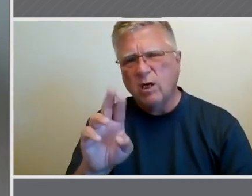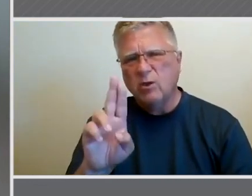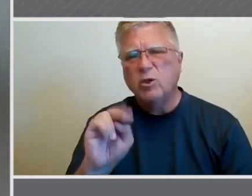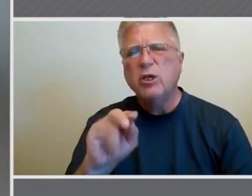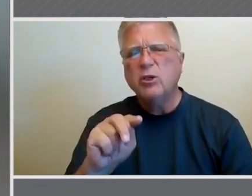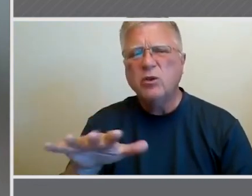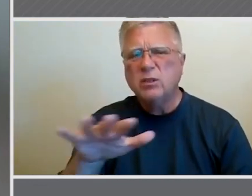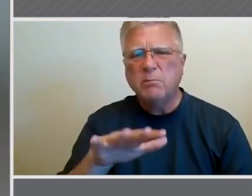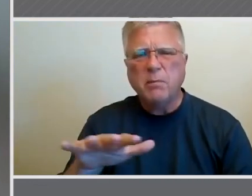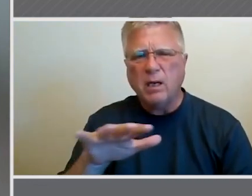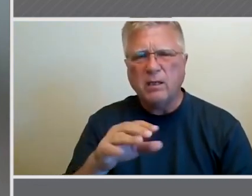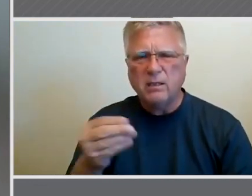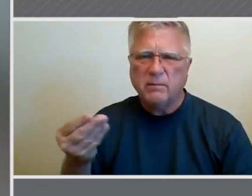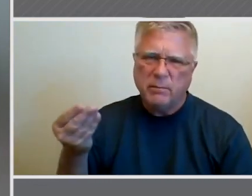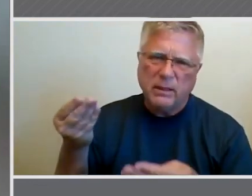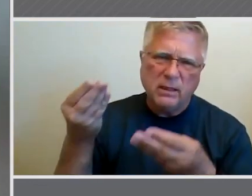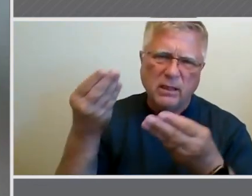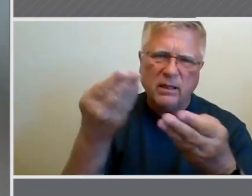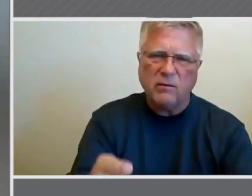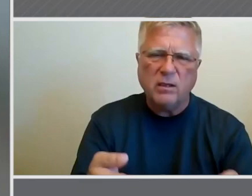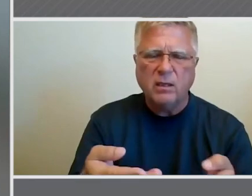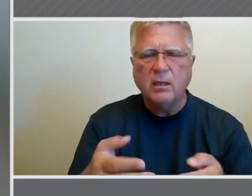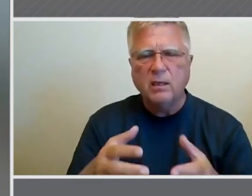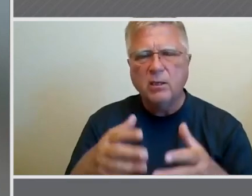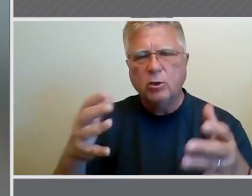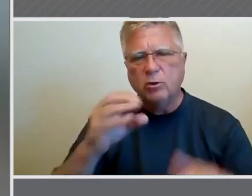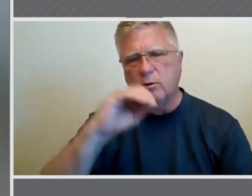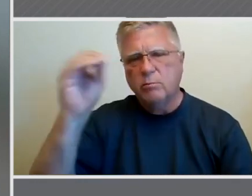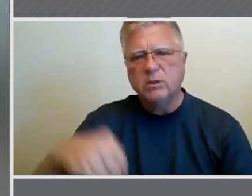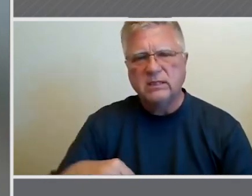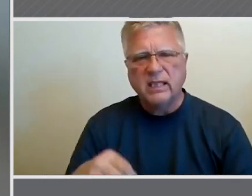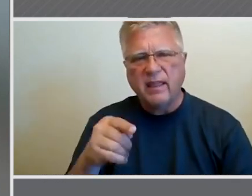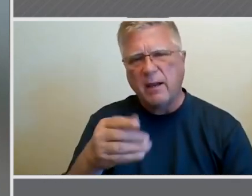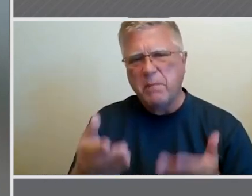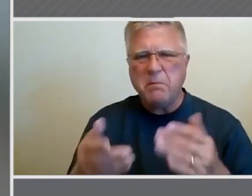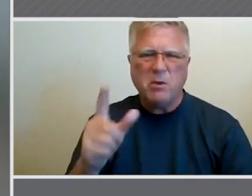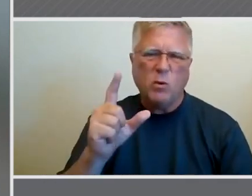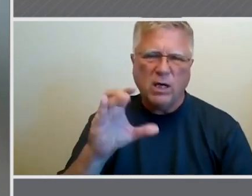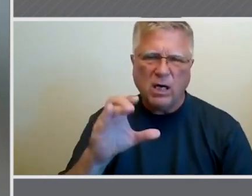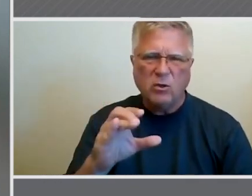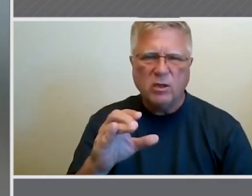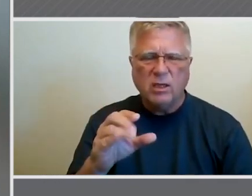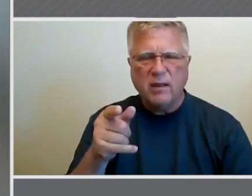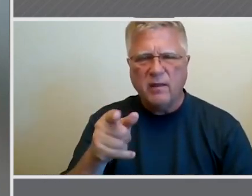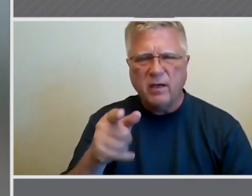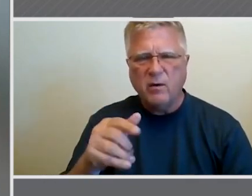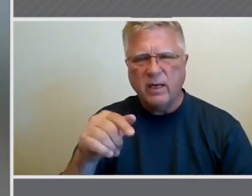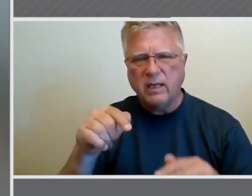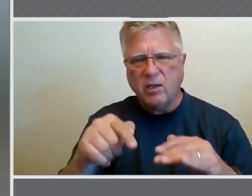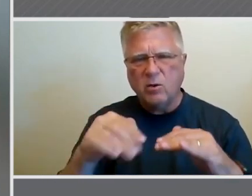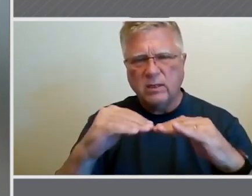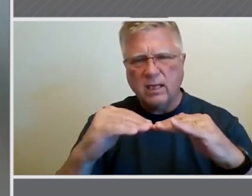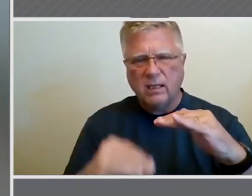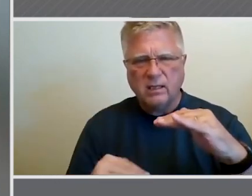being delivered. And so good chunk of those. Maybe 100 or so that will be at those lower limits.